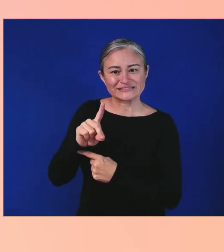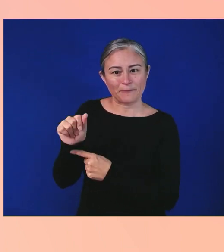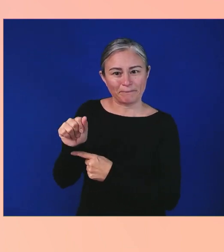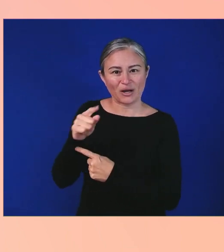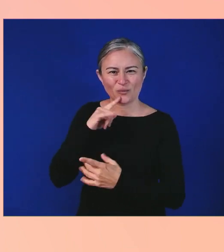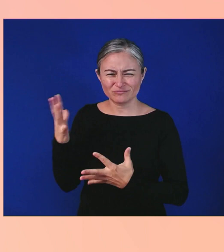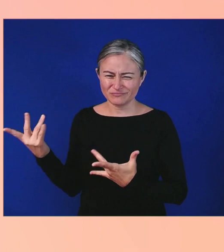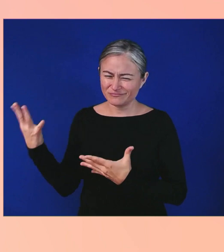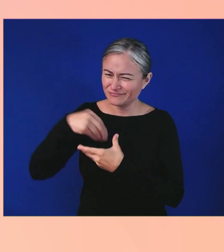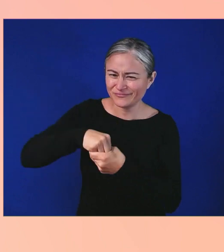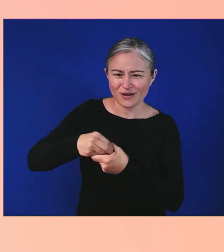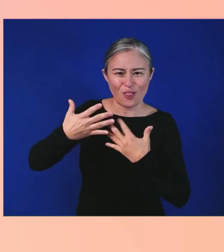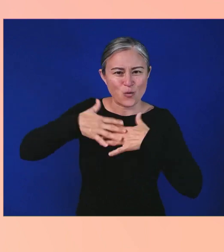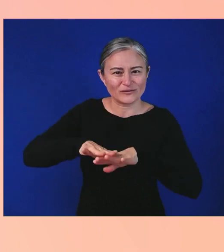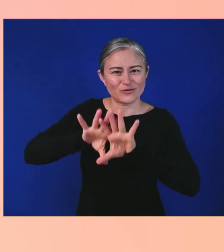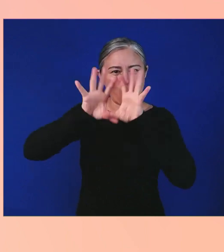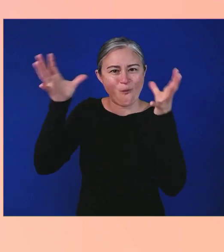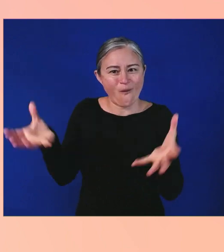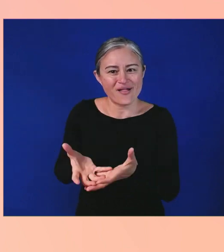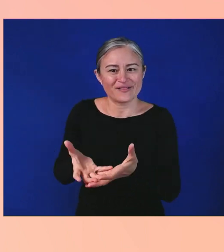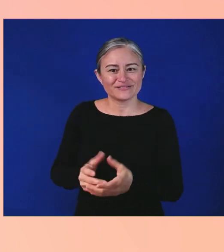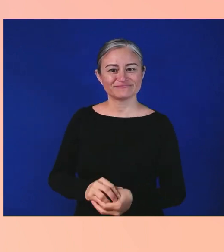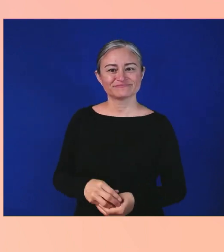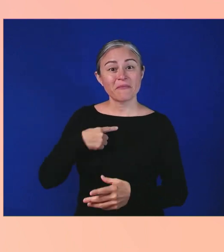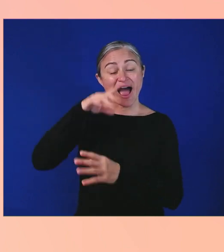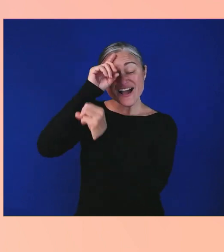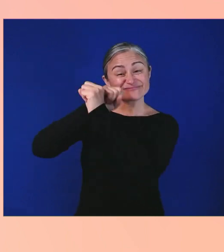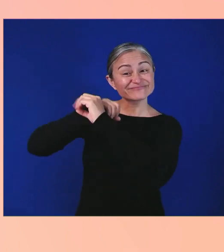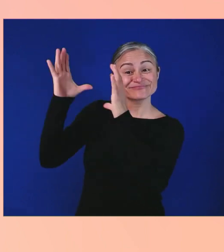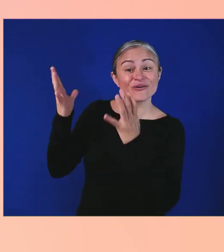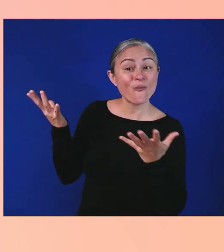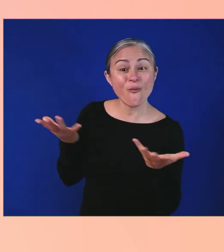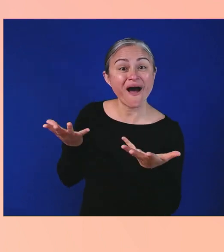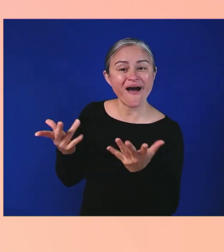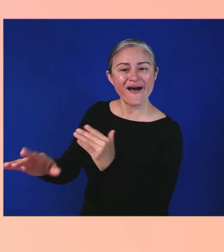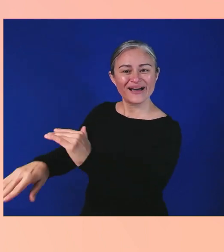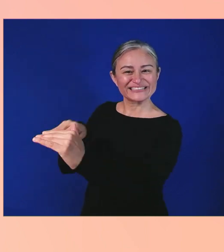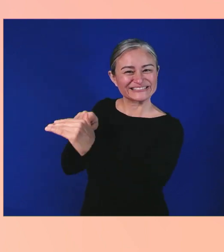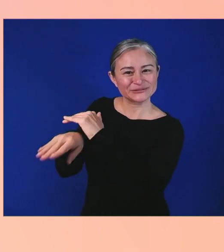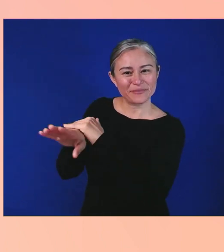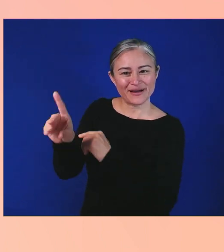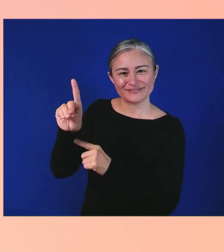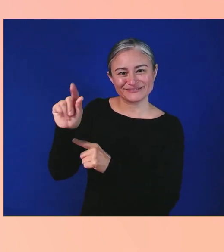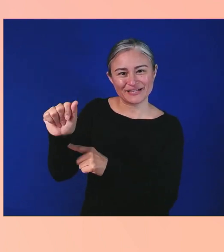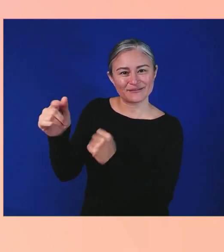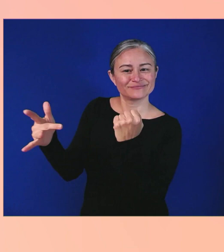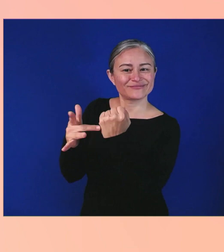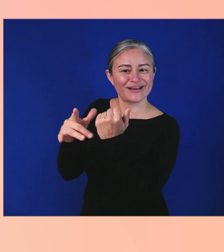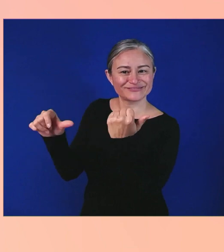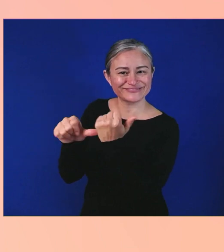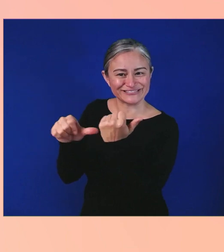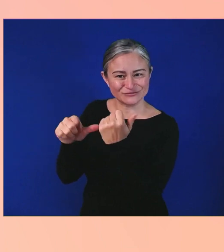in tech is to create assistive technology so people can use effortlessly to stay in flow.